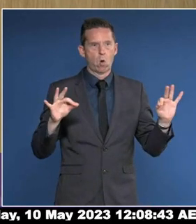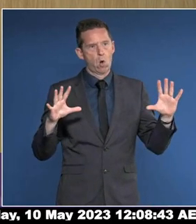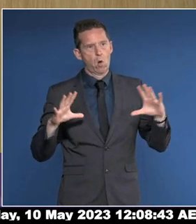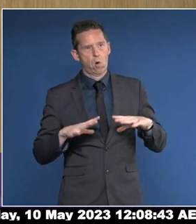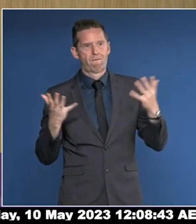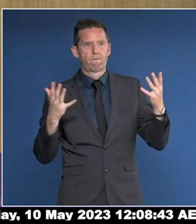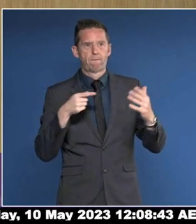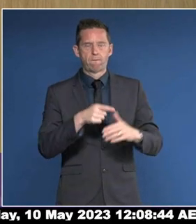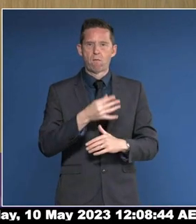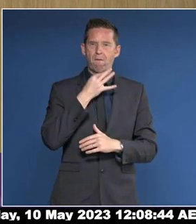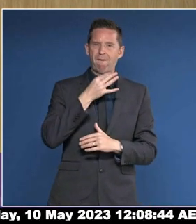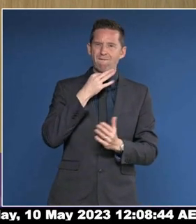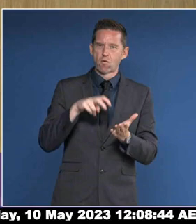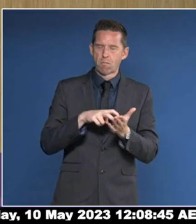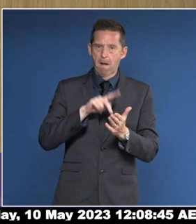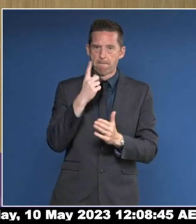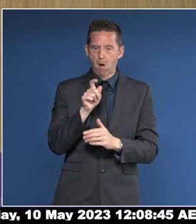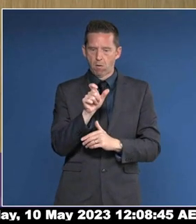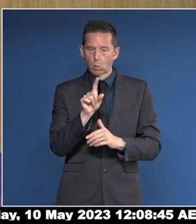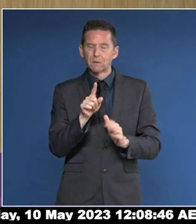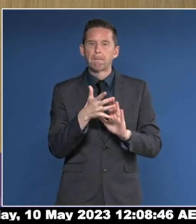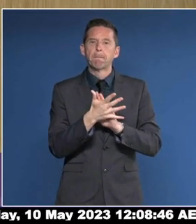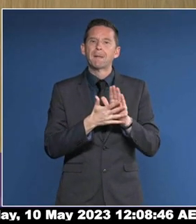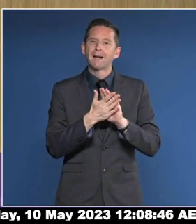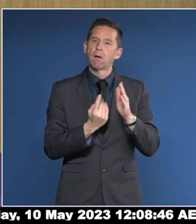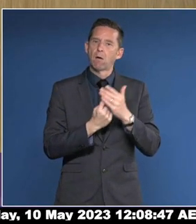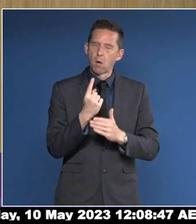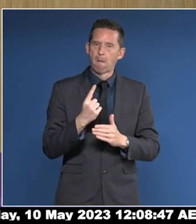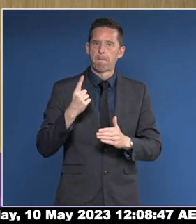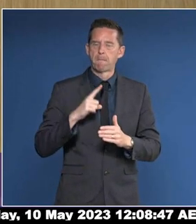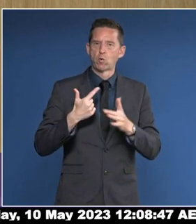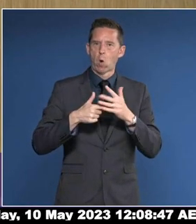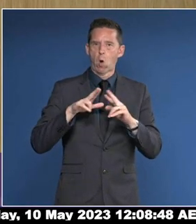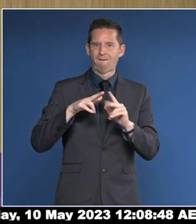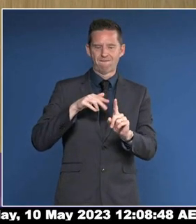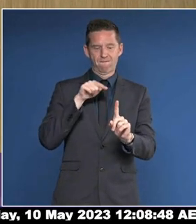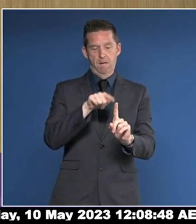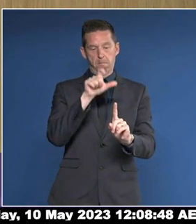description of vulnerability arises because of the circumstances around a people with disability? MR CLARK: Yes.